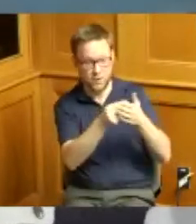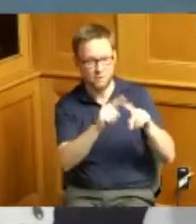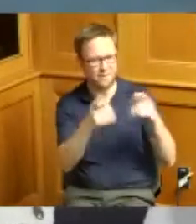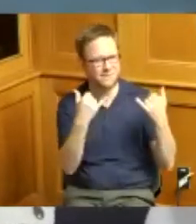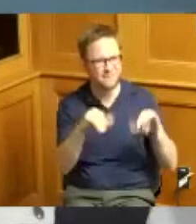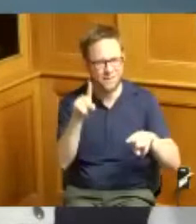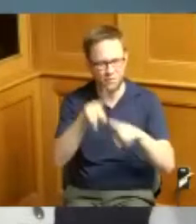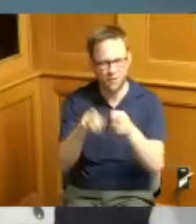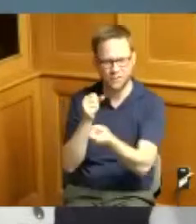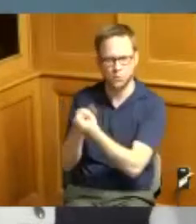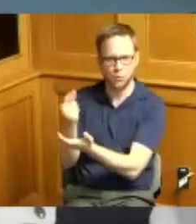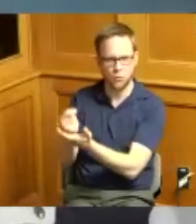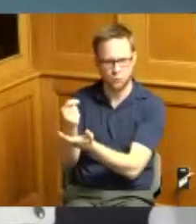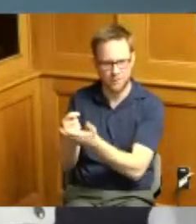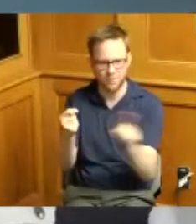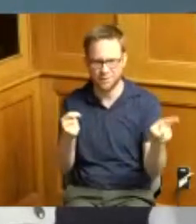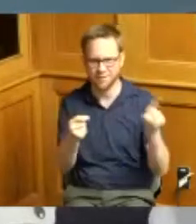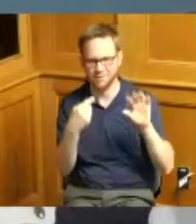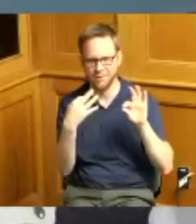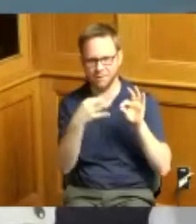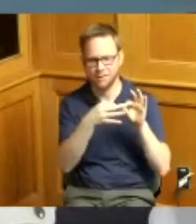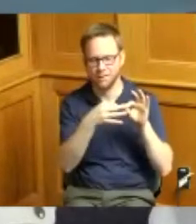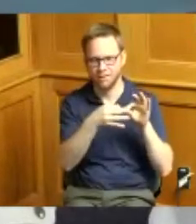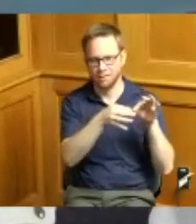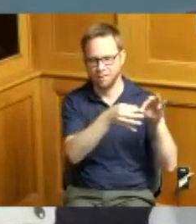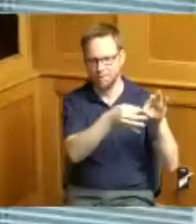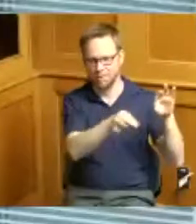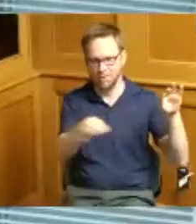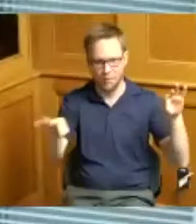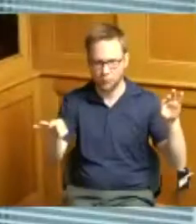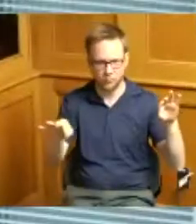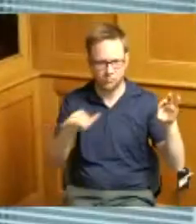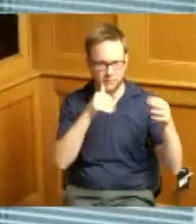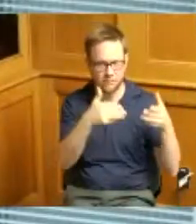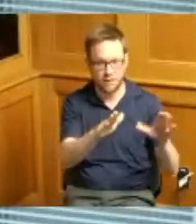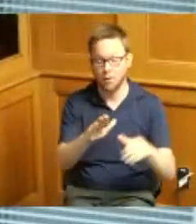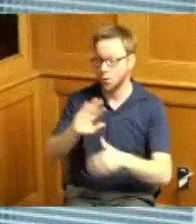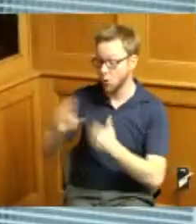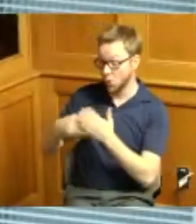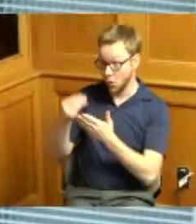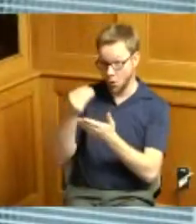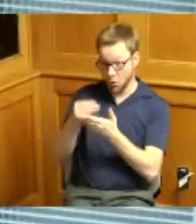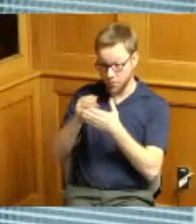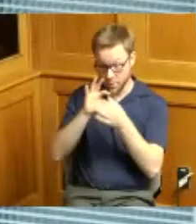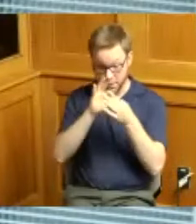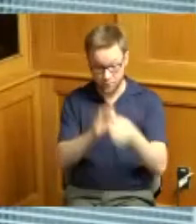will not have all the dollars associated within the mental health levy renewal increases whatever